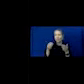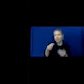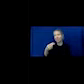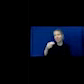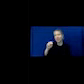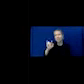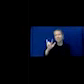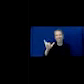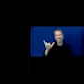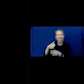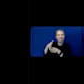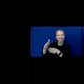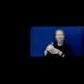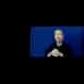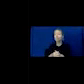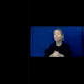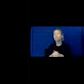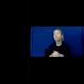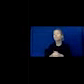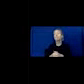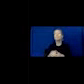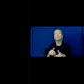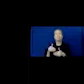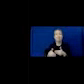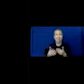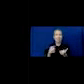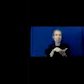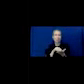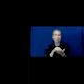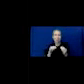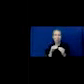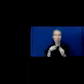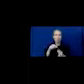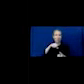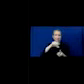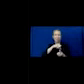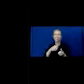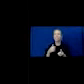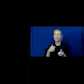The next thing we did was we wanted to get to know each other a little more. So we went into our discovery activity.